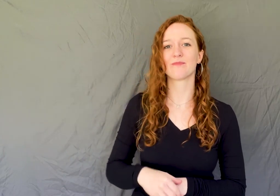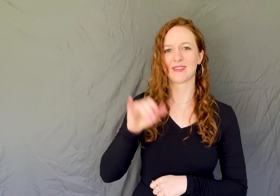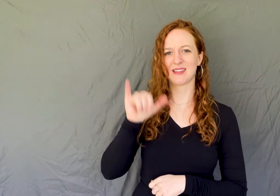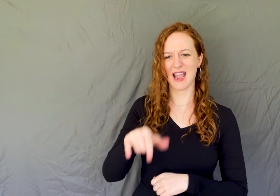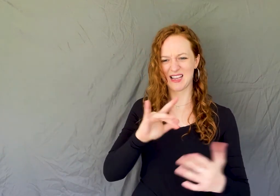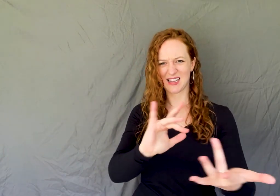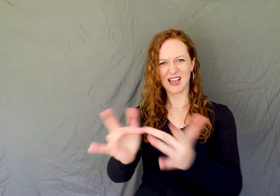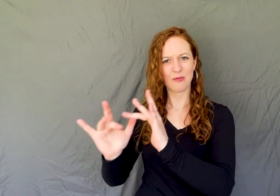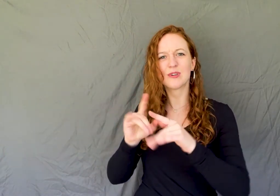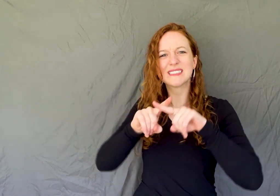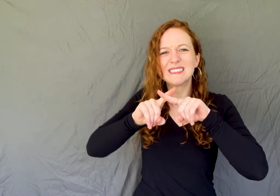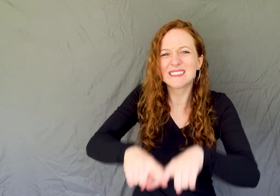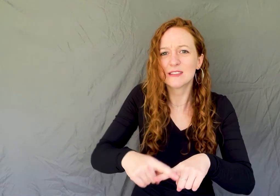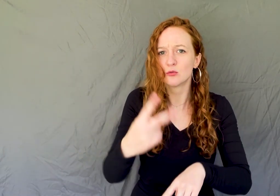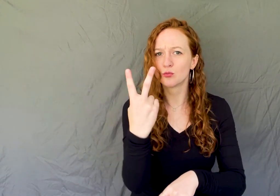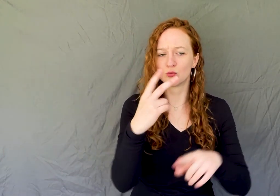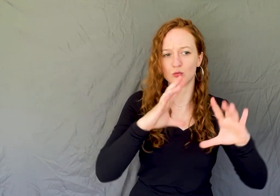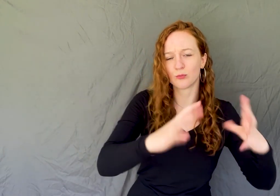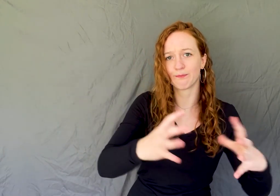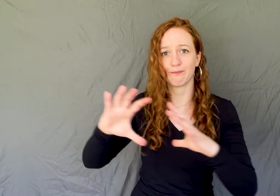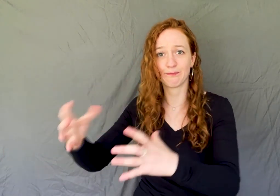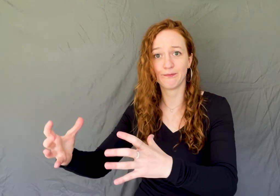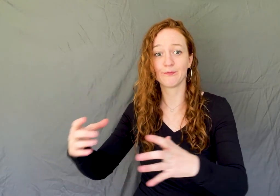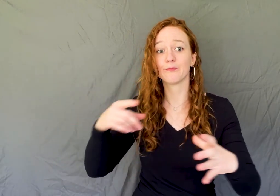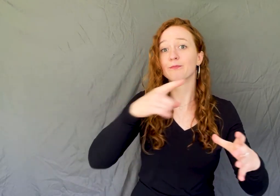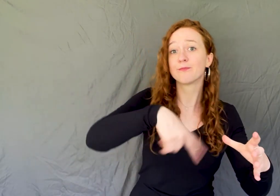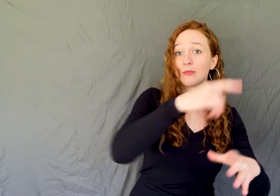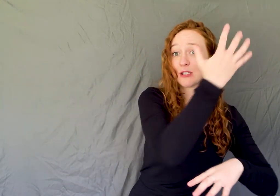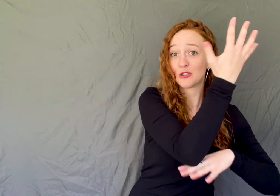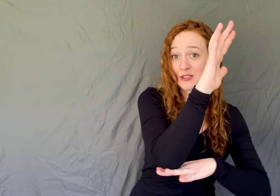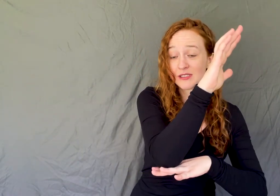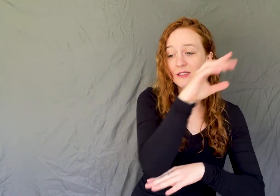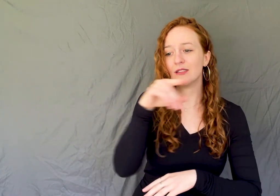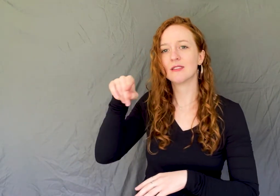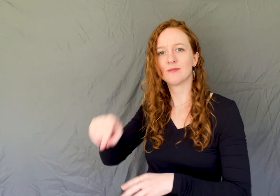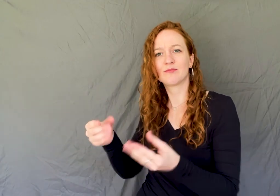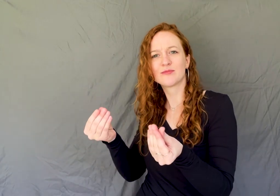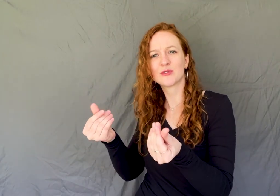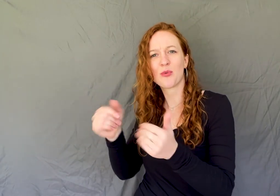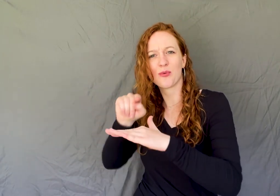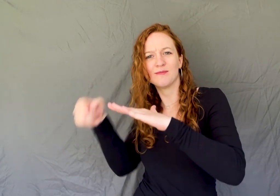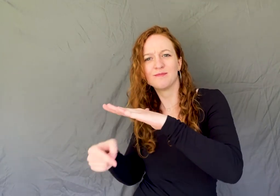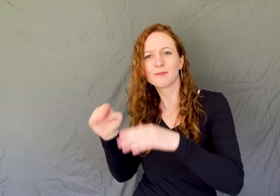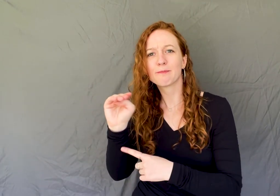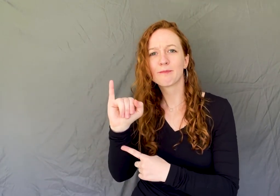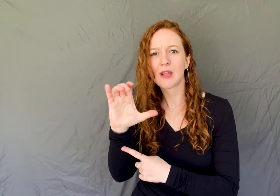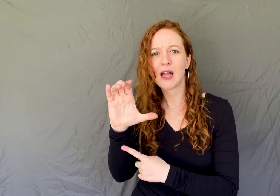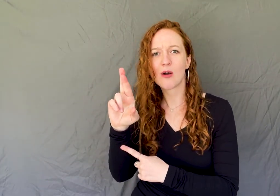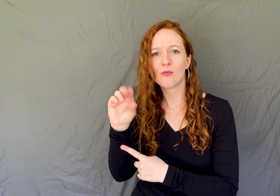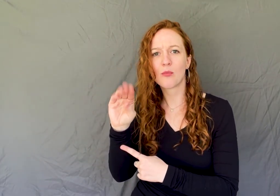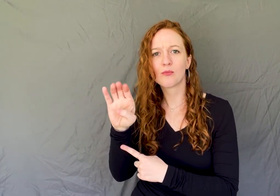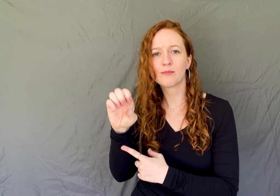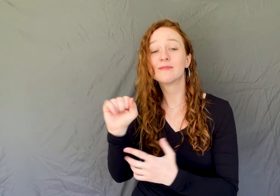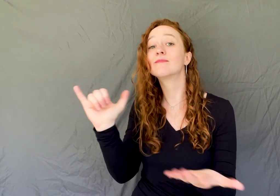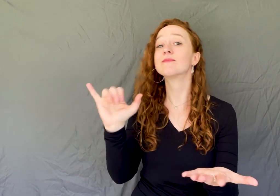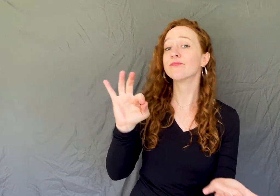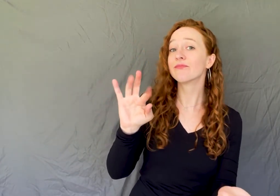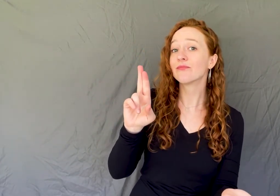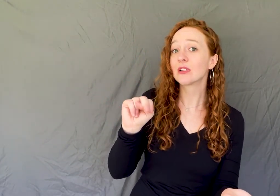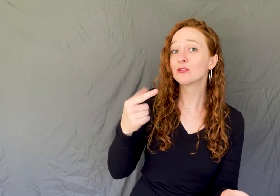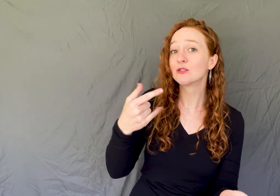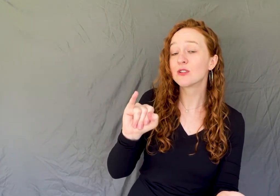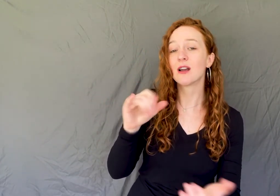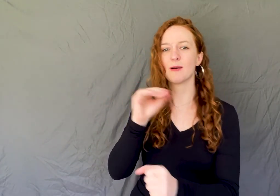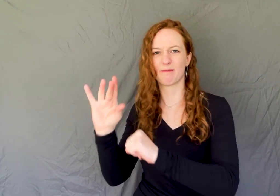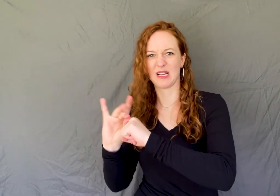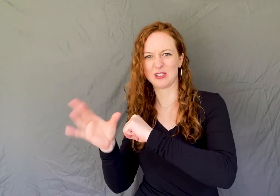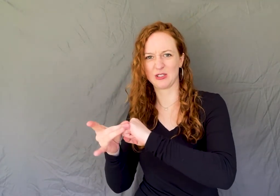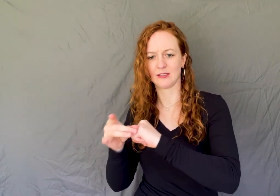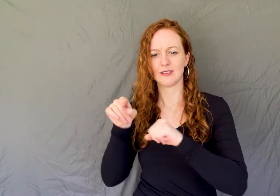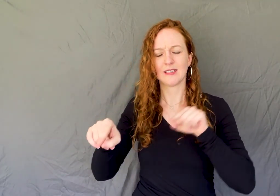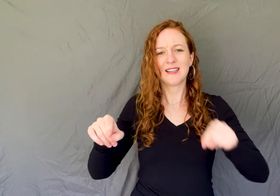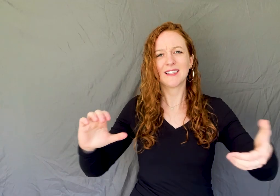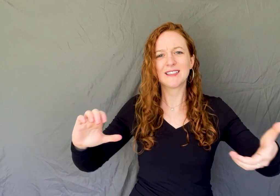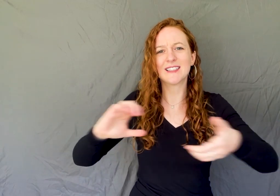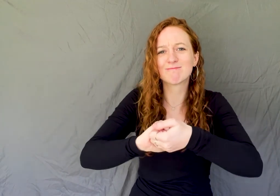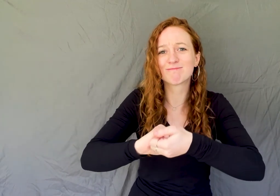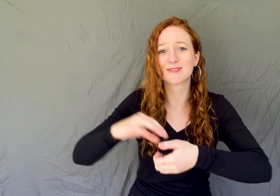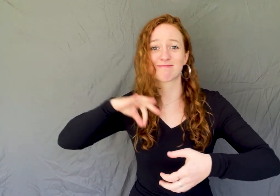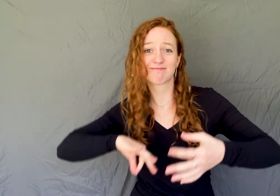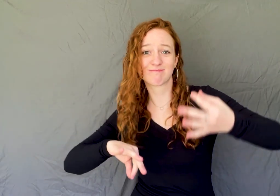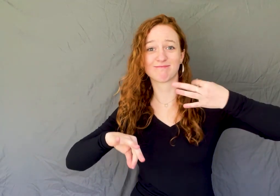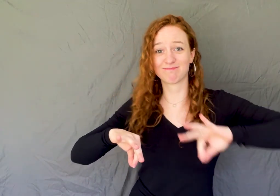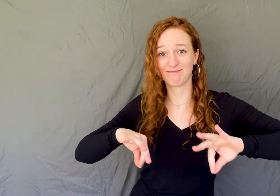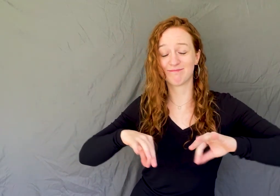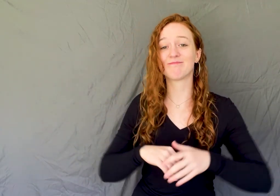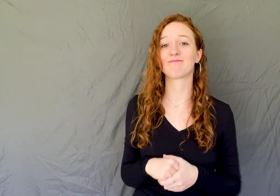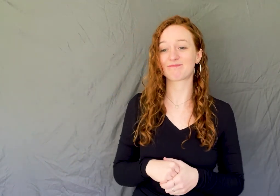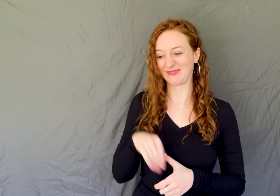This complex network connecting trees is dependent on a symbiotic relationship with microbes in the soil like fungi and bacteria.